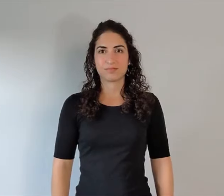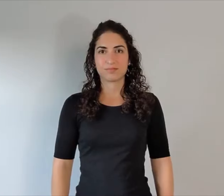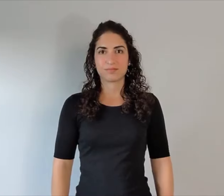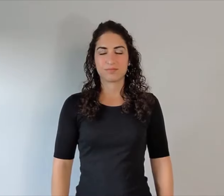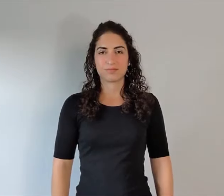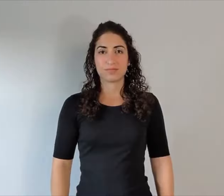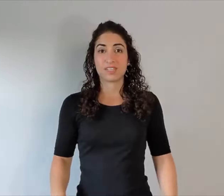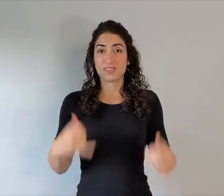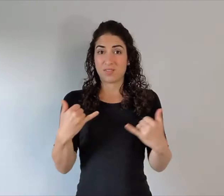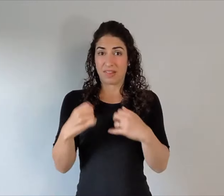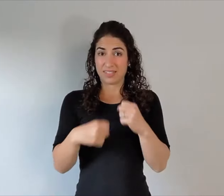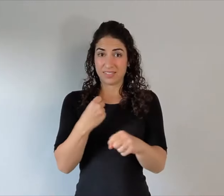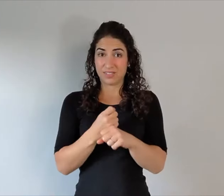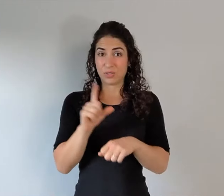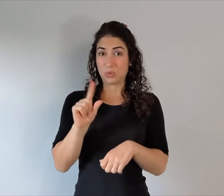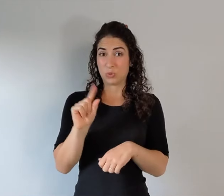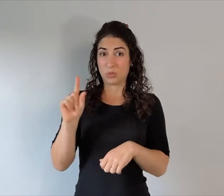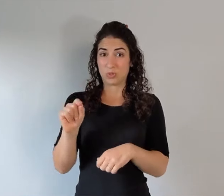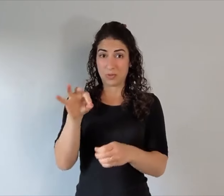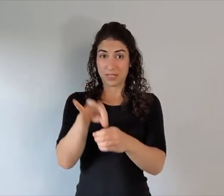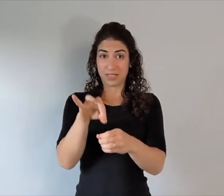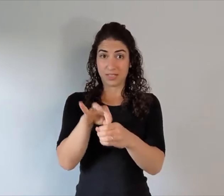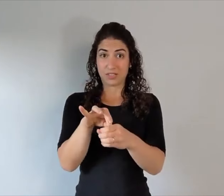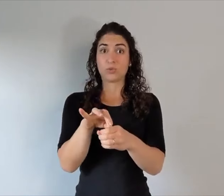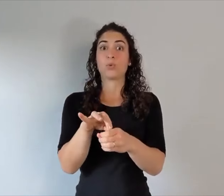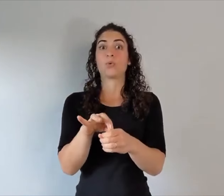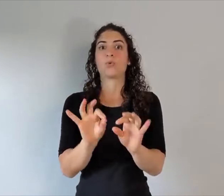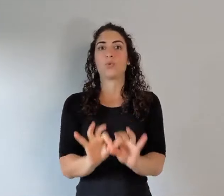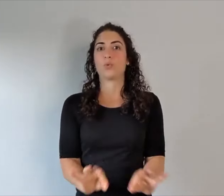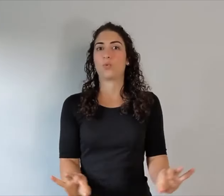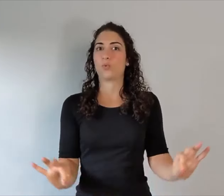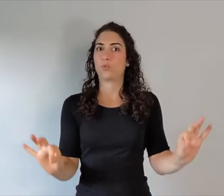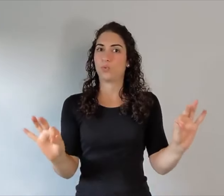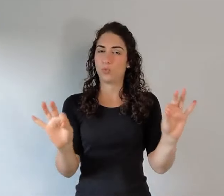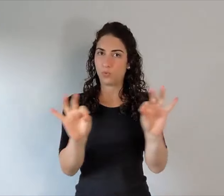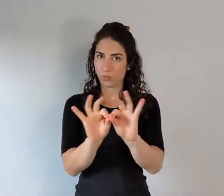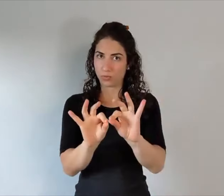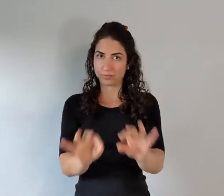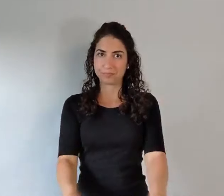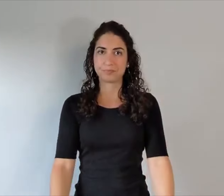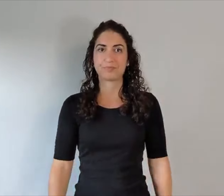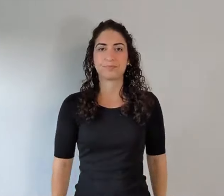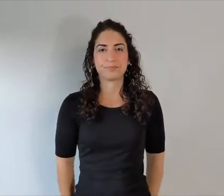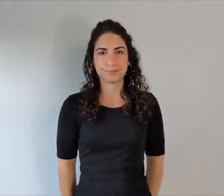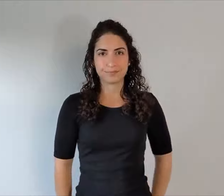This year, the 2020 election is important.